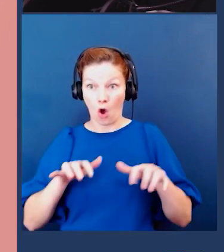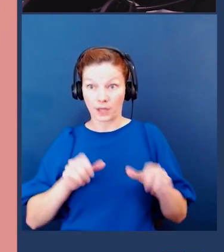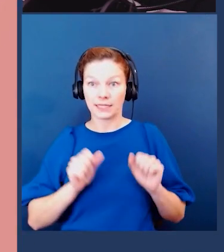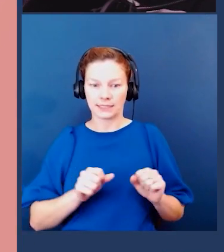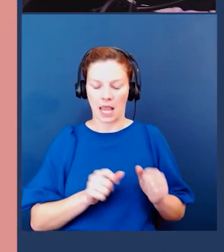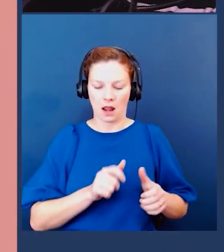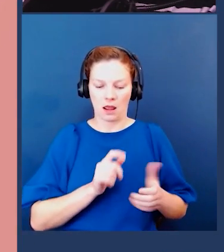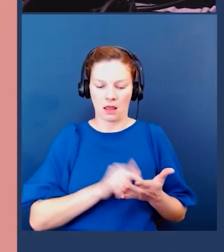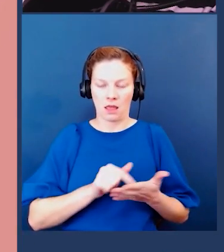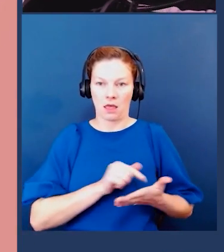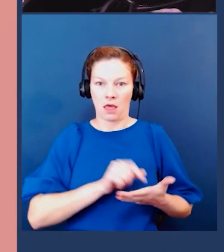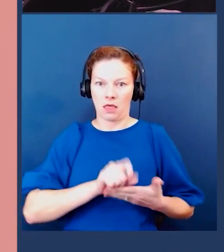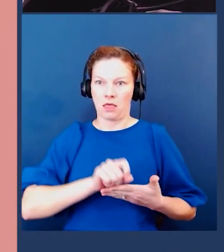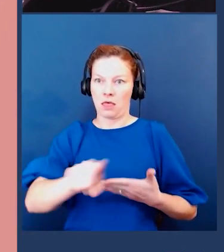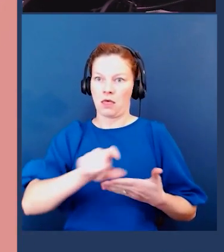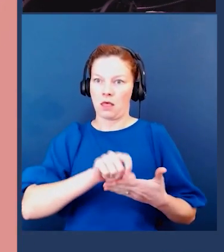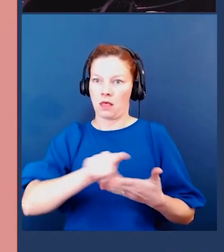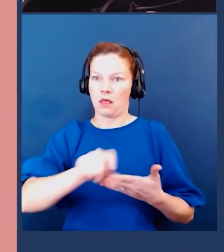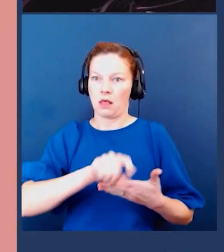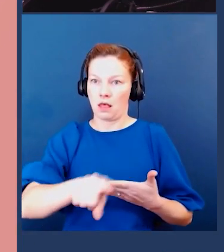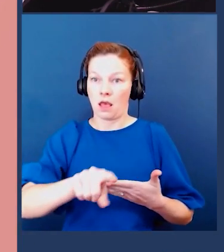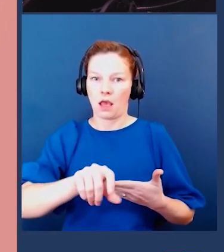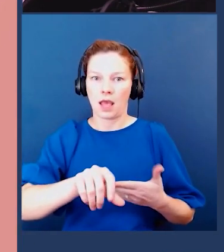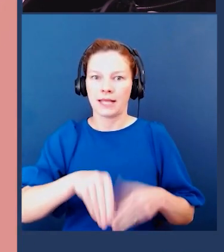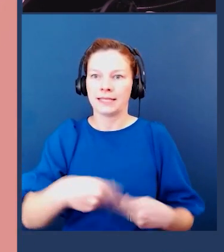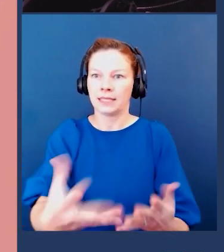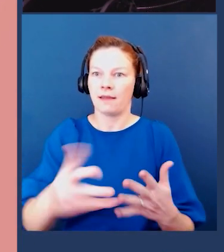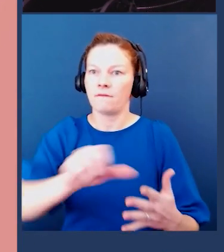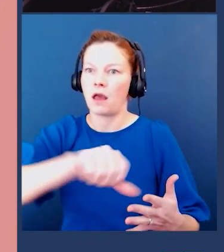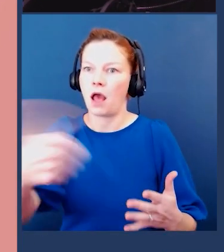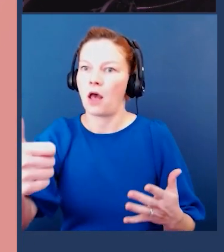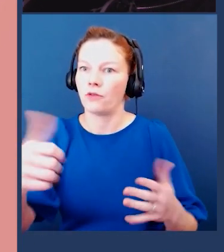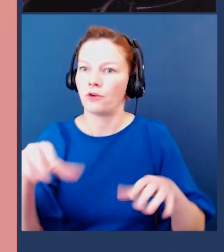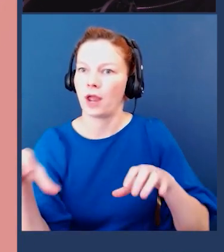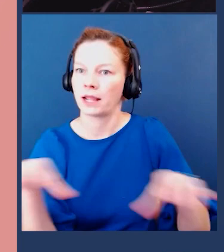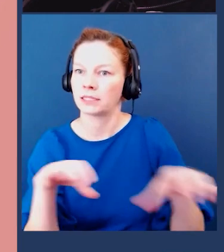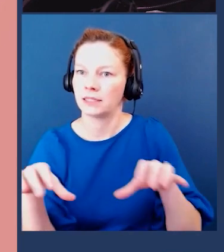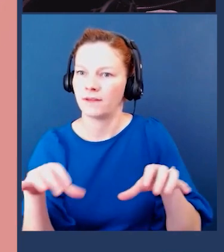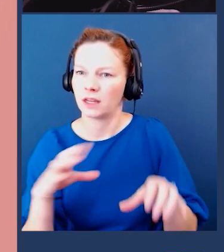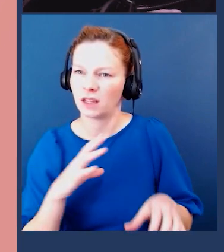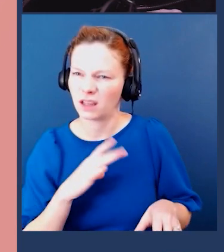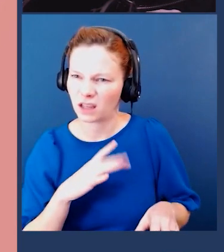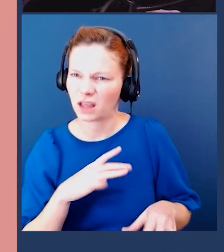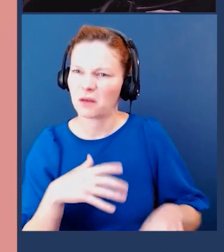That's an example of how powerful this can be. You know,